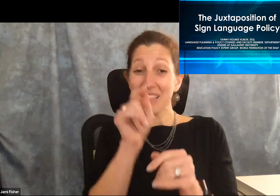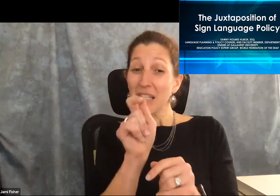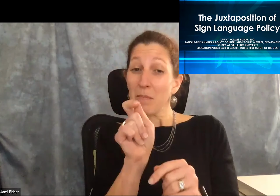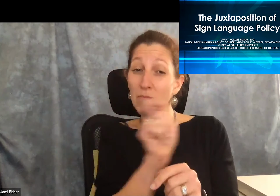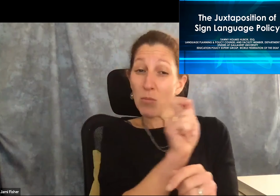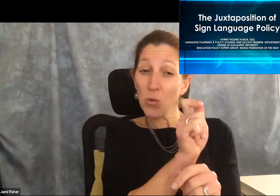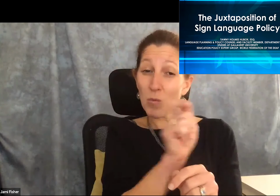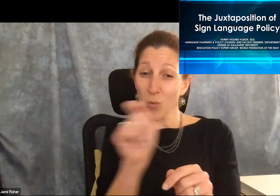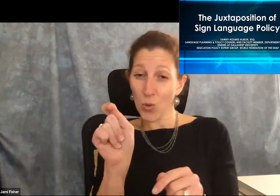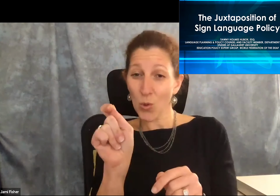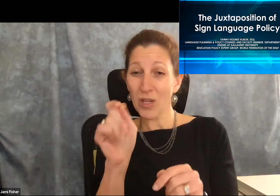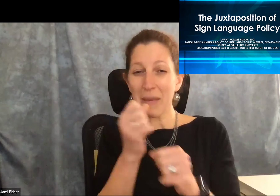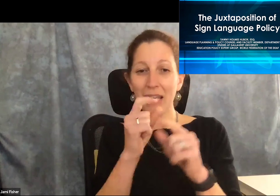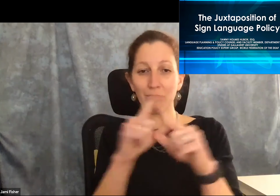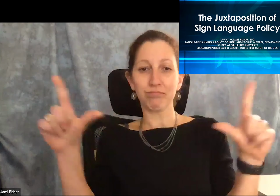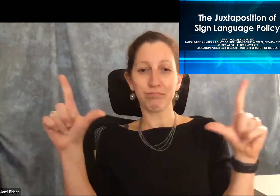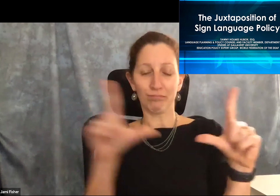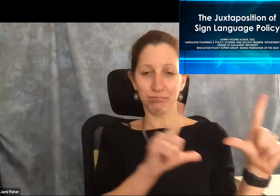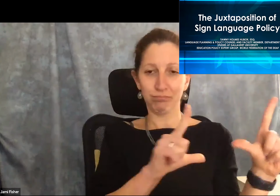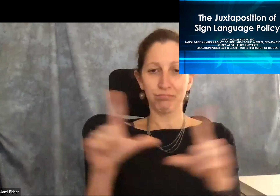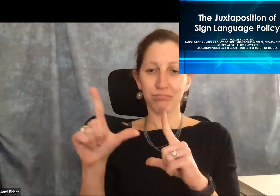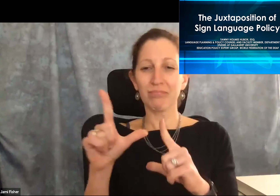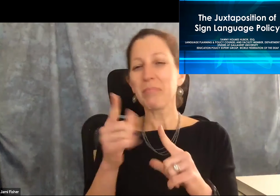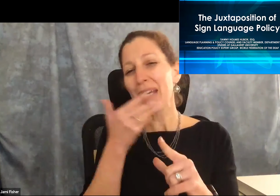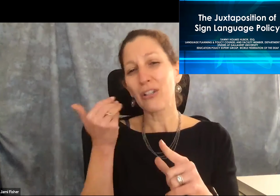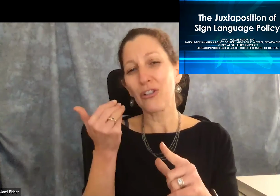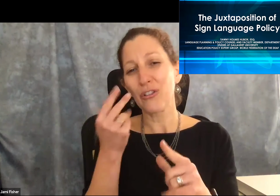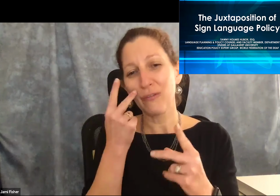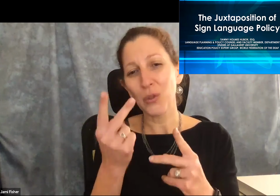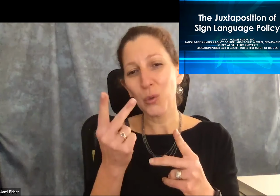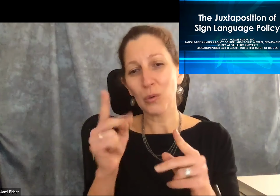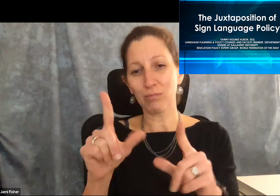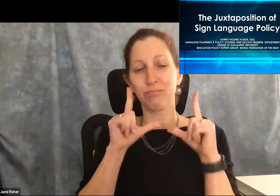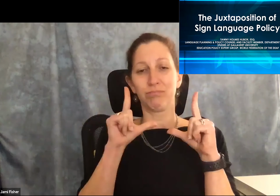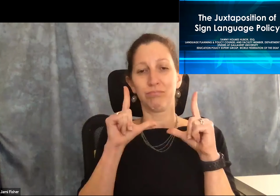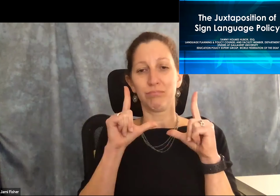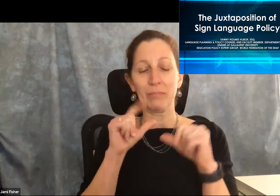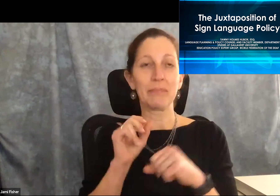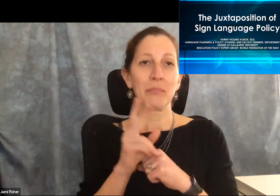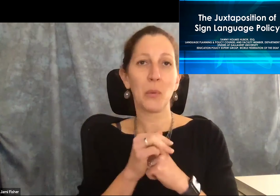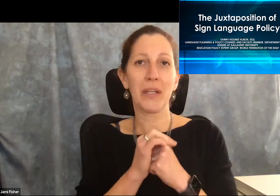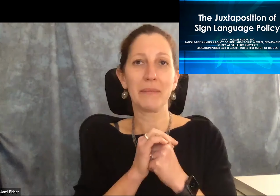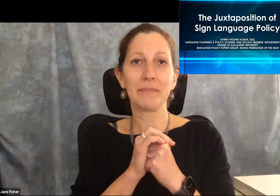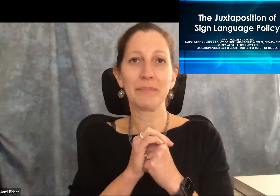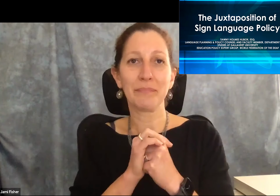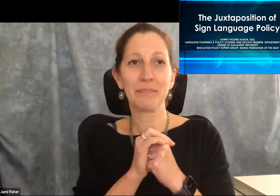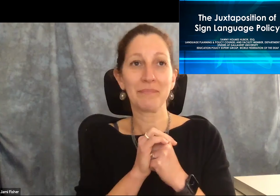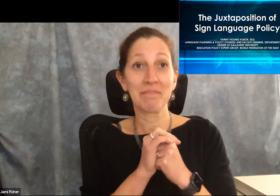there is a little hash mark in the middle of your screen that you can click and drag in order to make the left and right sides of your screen larger or smaller as you prefer.